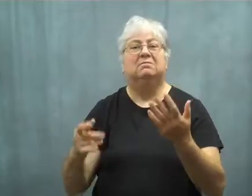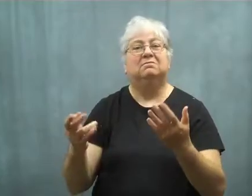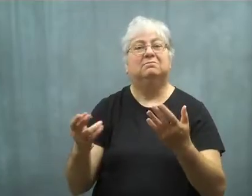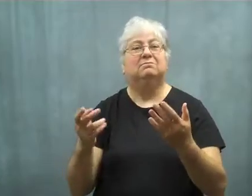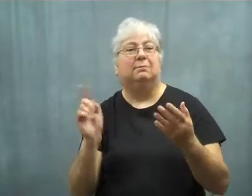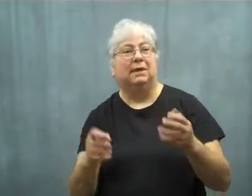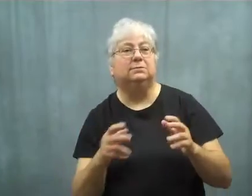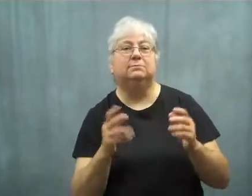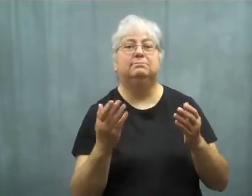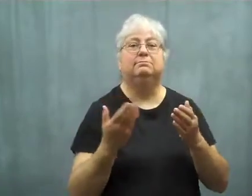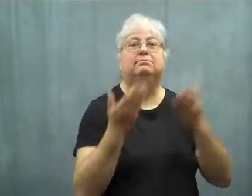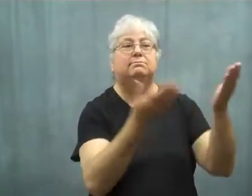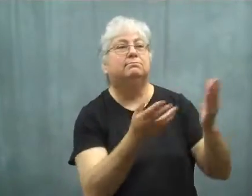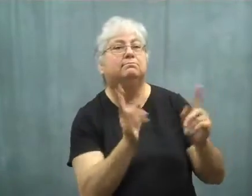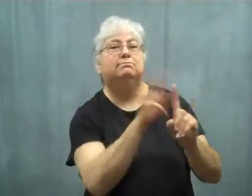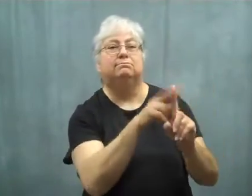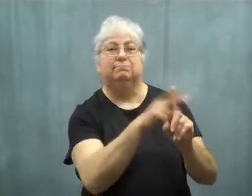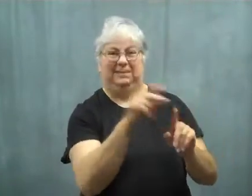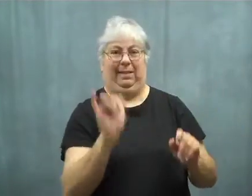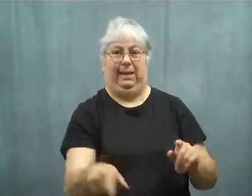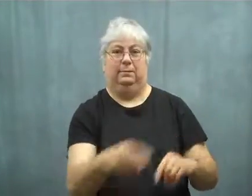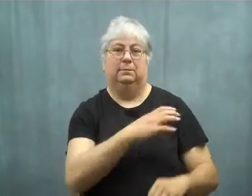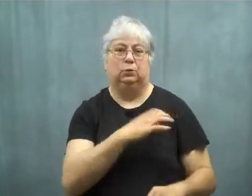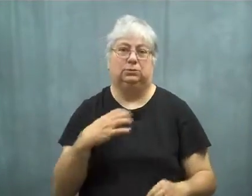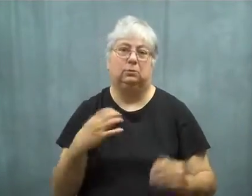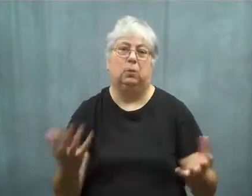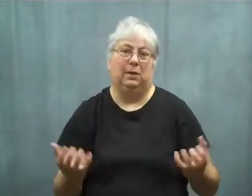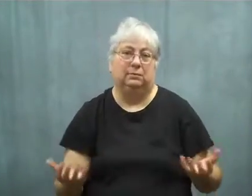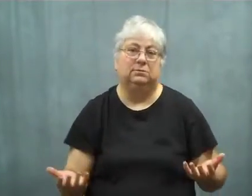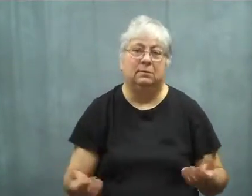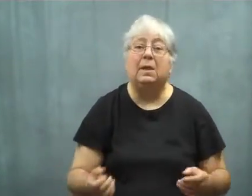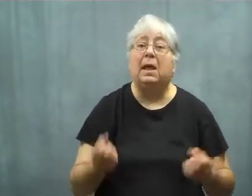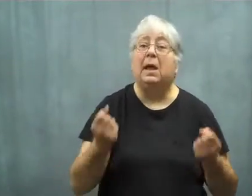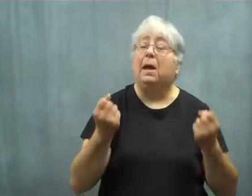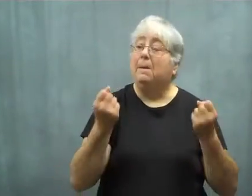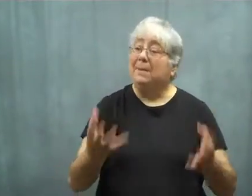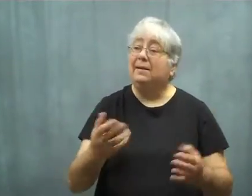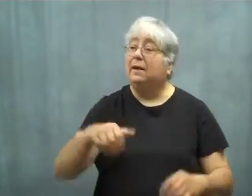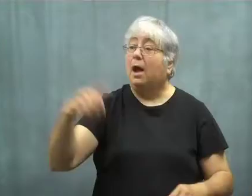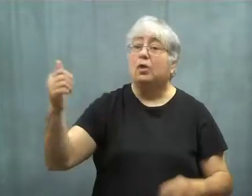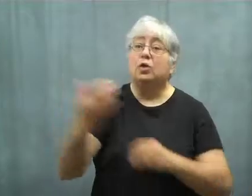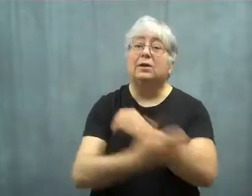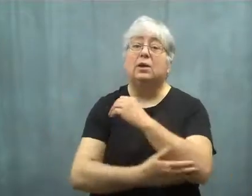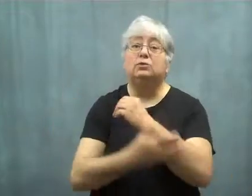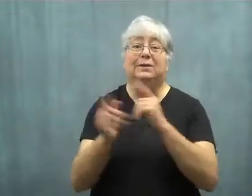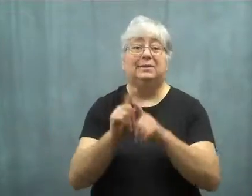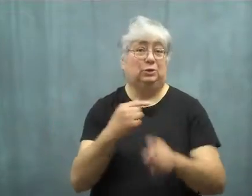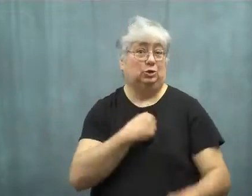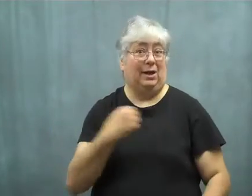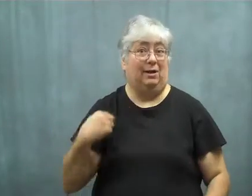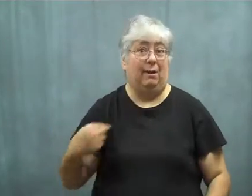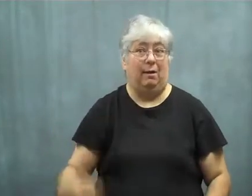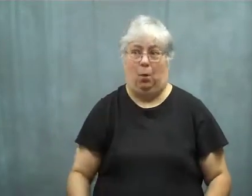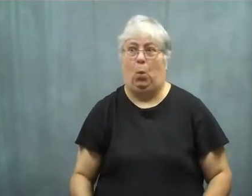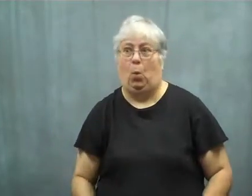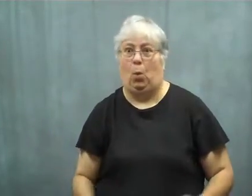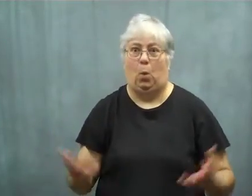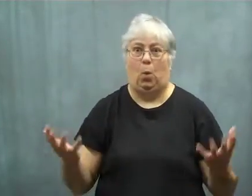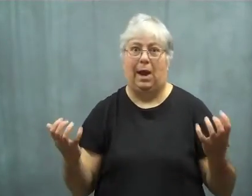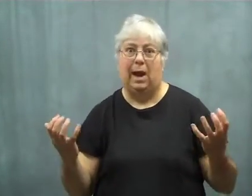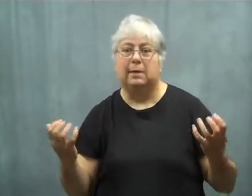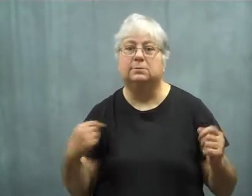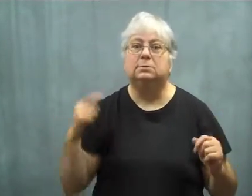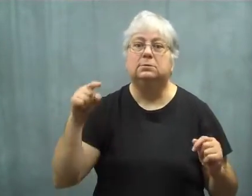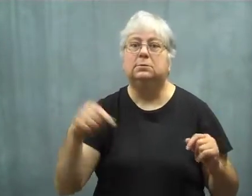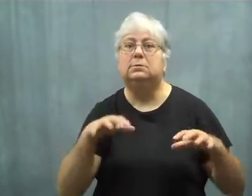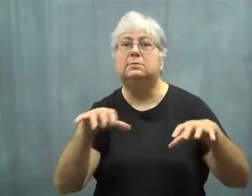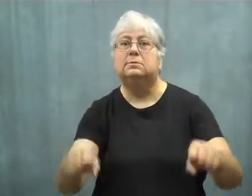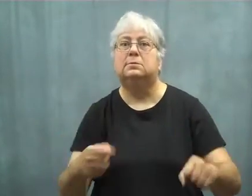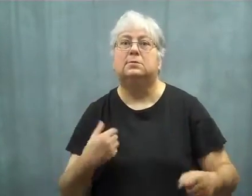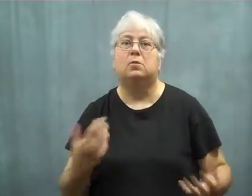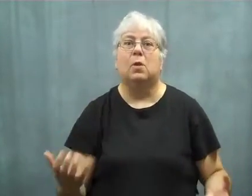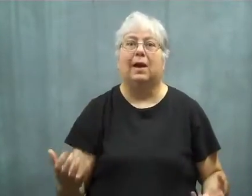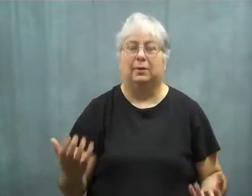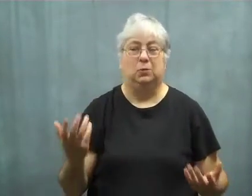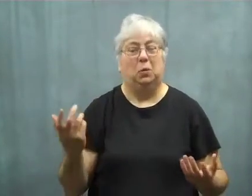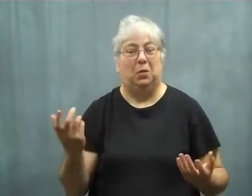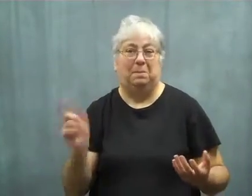Any petitions would go to this council.